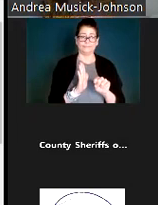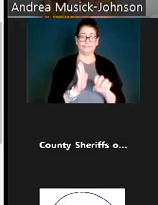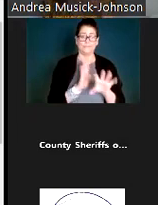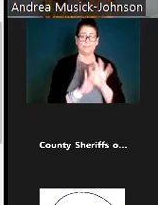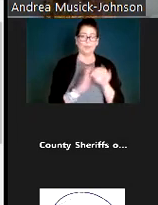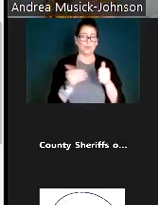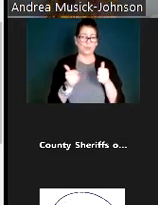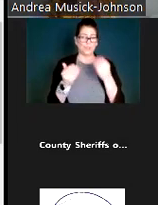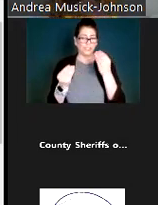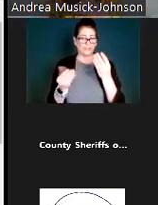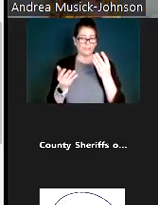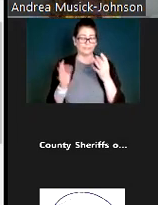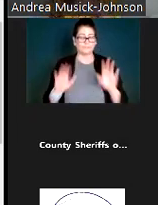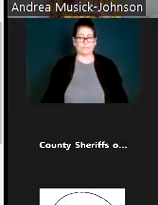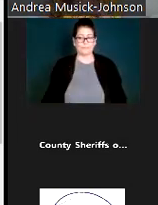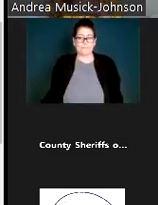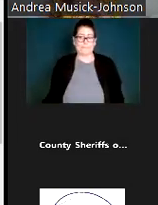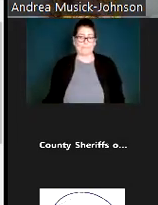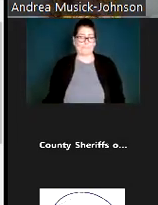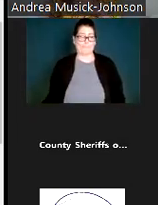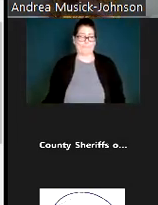information from which state you'd like to collect information from.